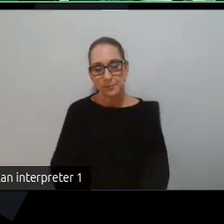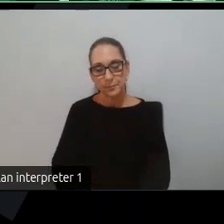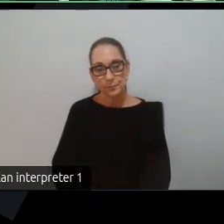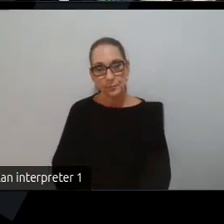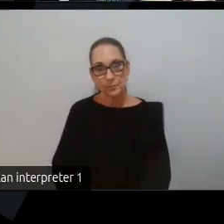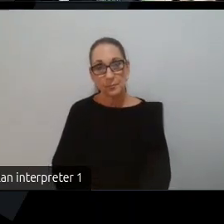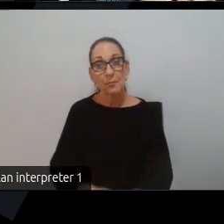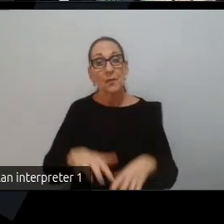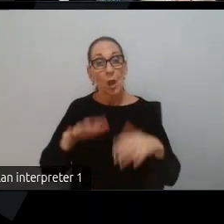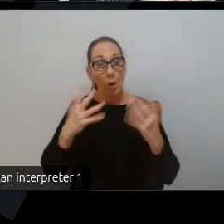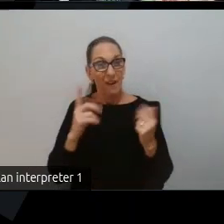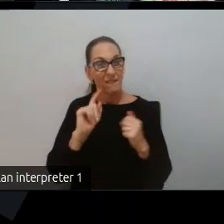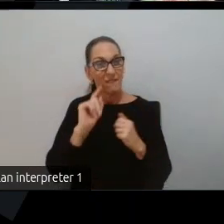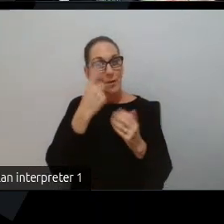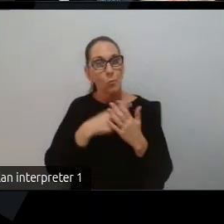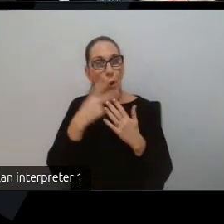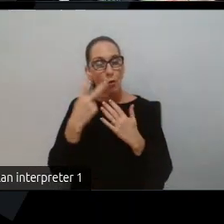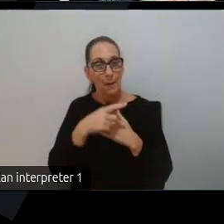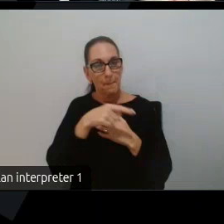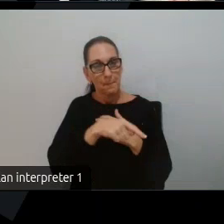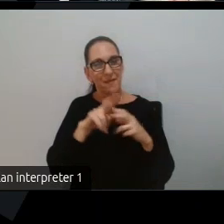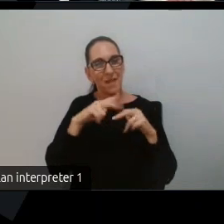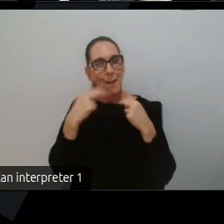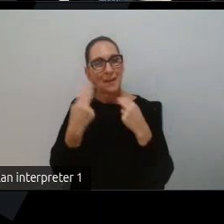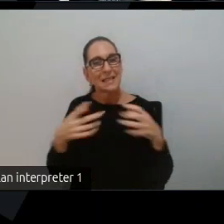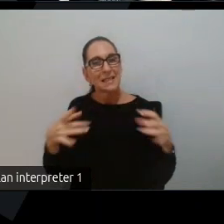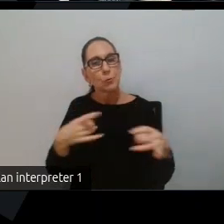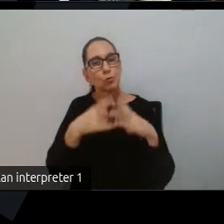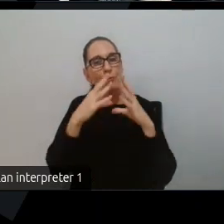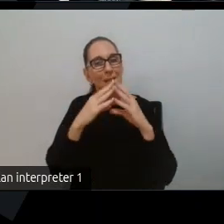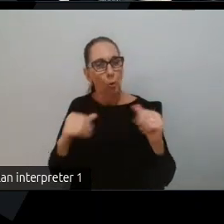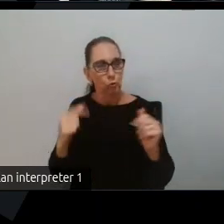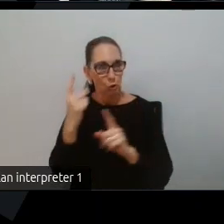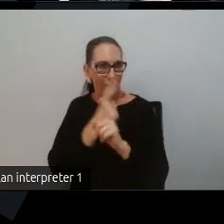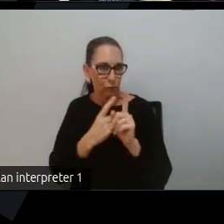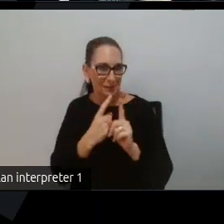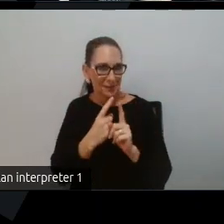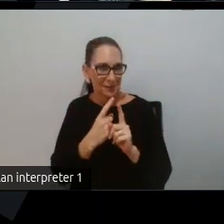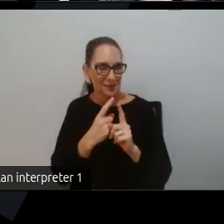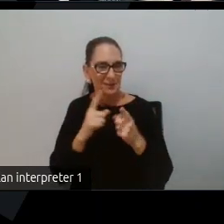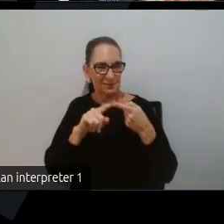So our first program is family dispute resolution conferences. Um as I said these conferences can